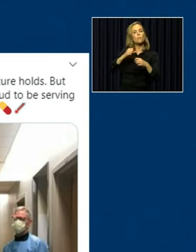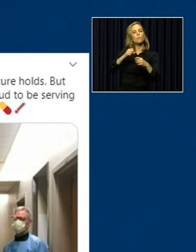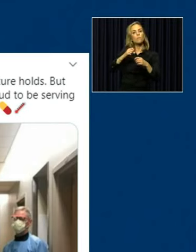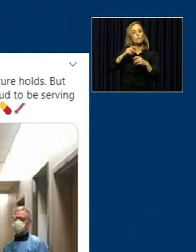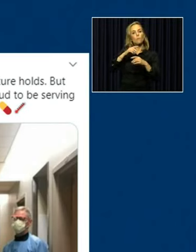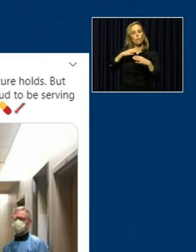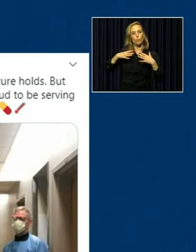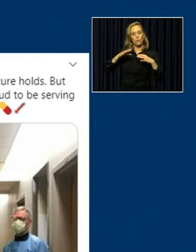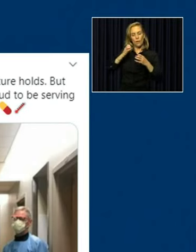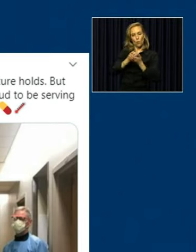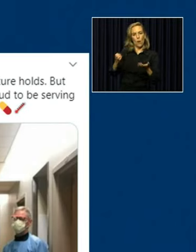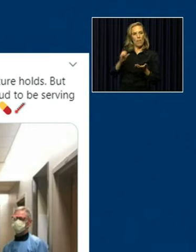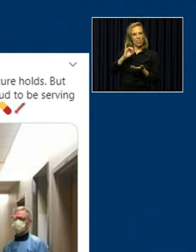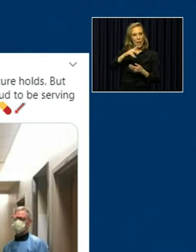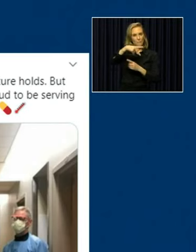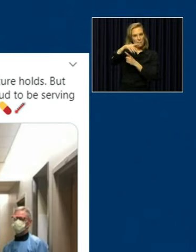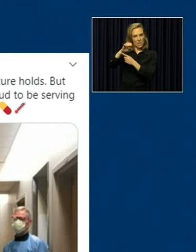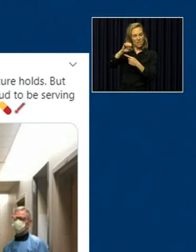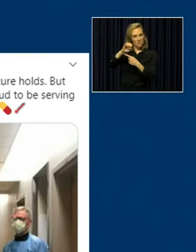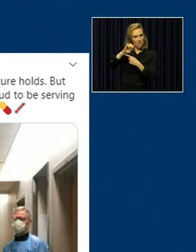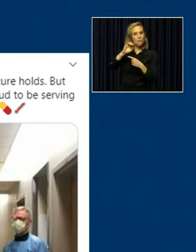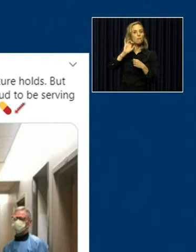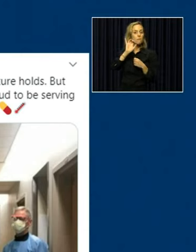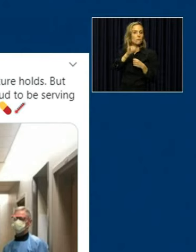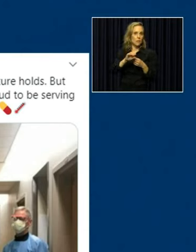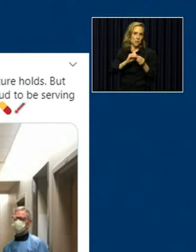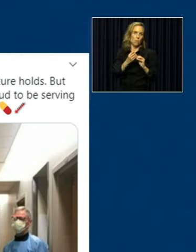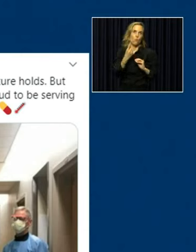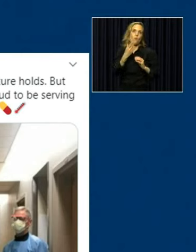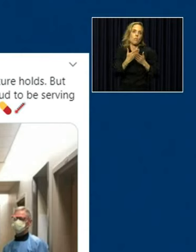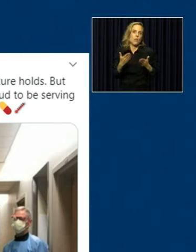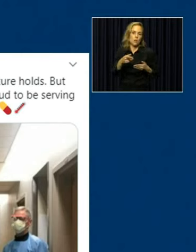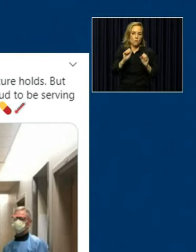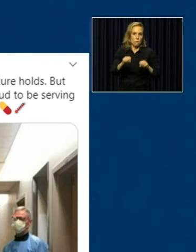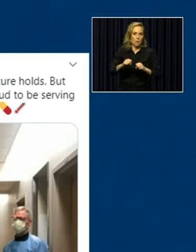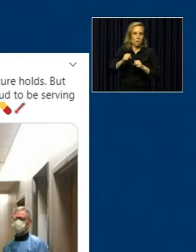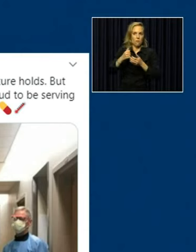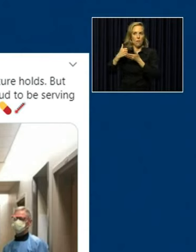THEY'RE HELPING US GET THROUGH THIS TOGETHER.